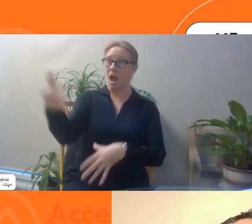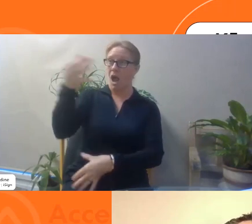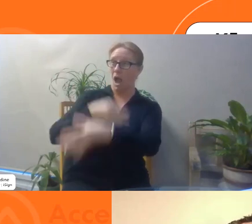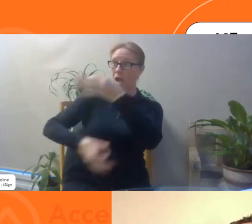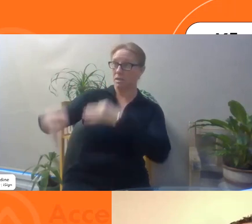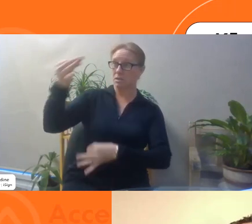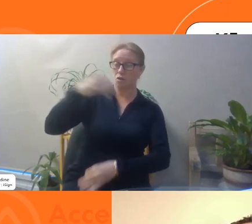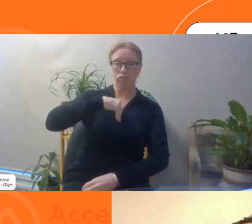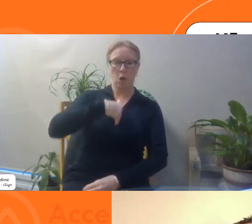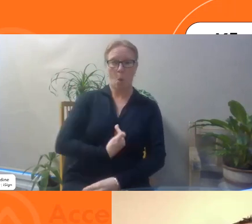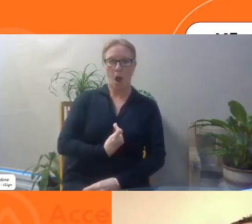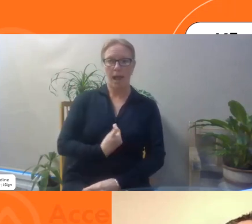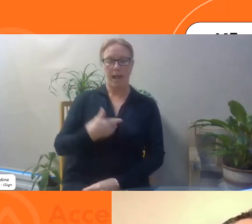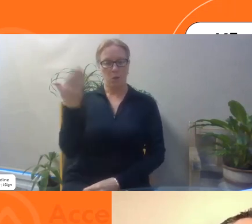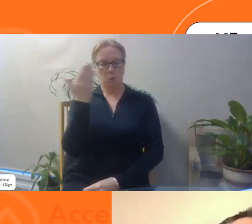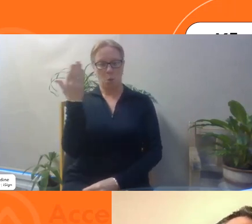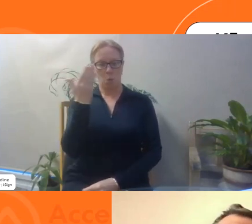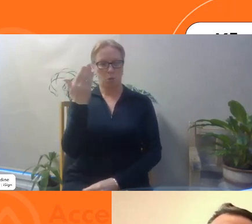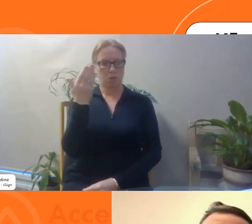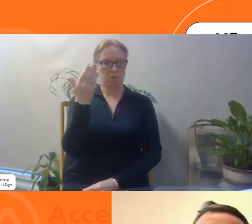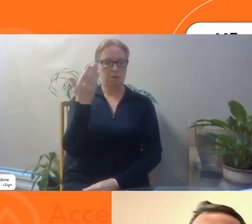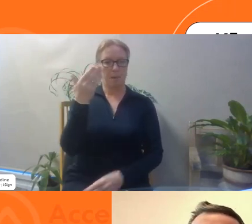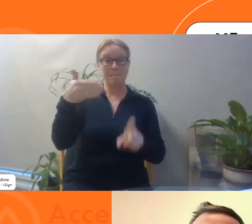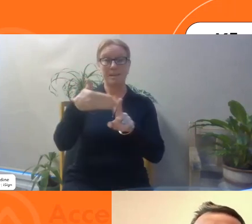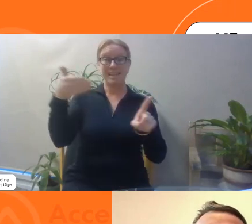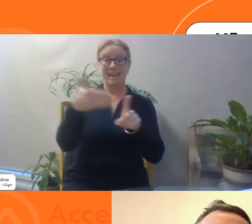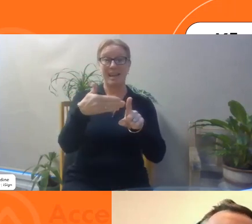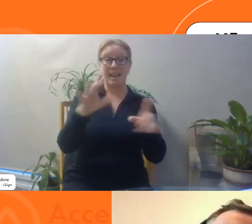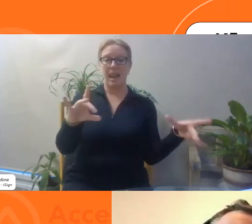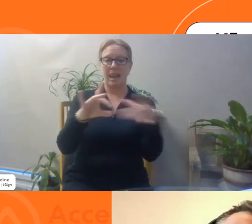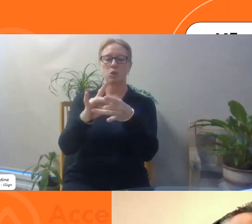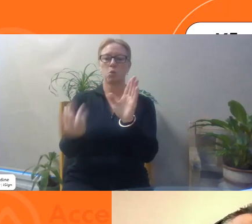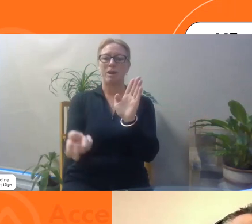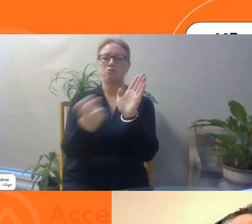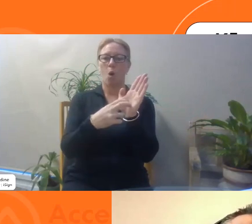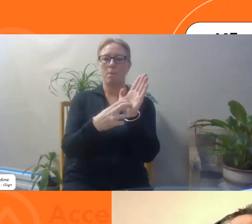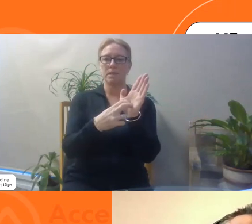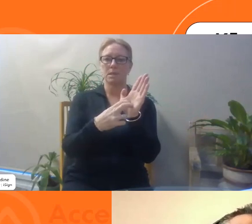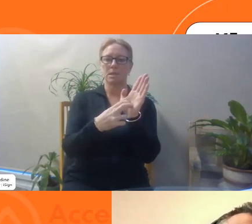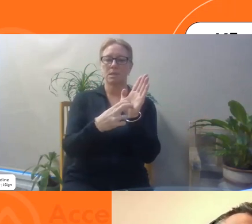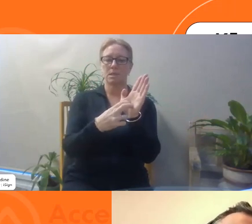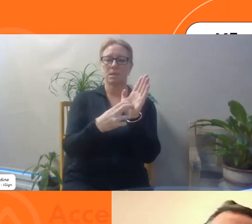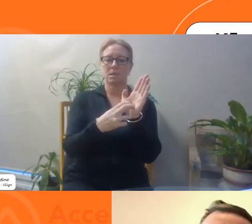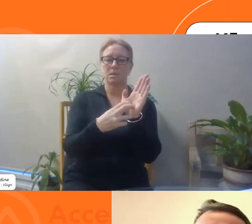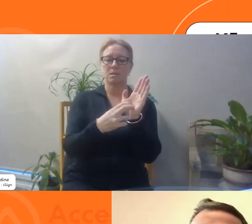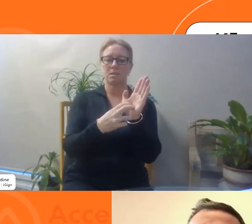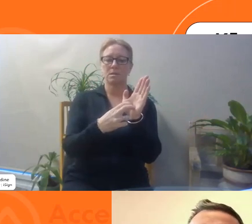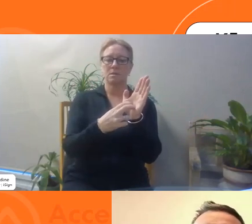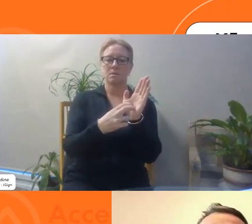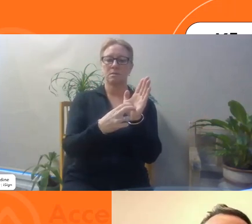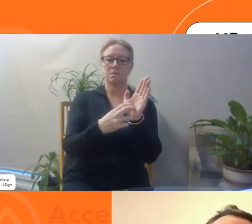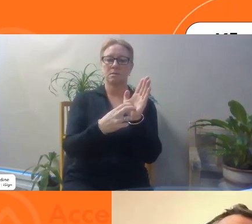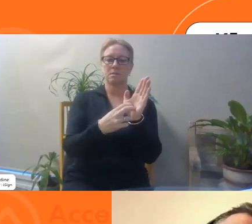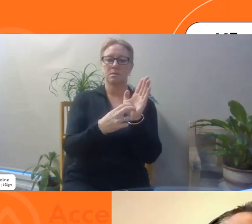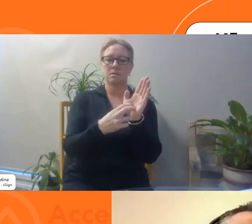that schools, particularly in relation to enrolment, must take enrolments